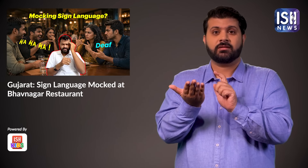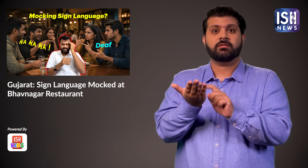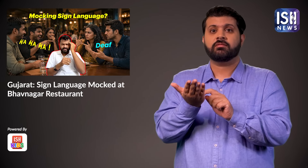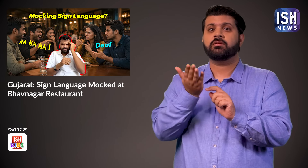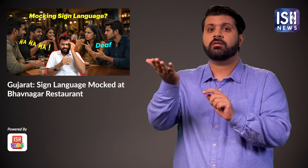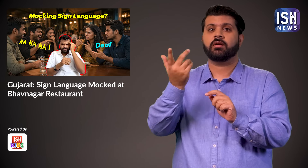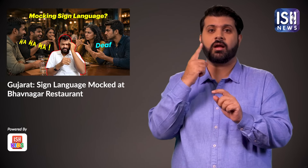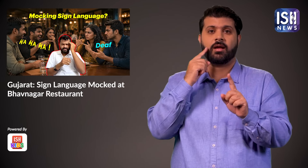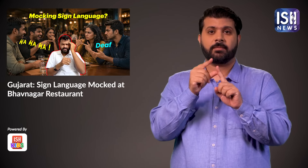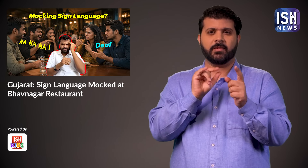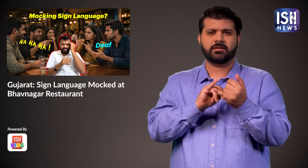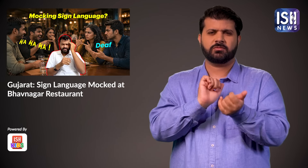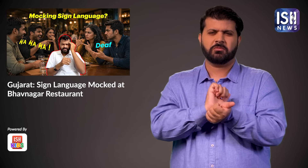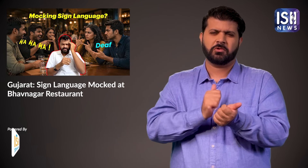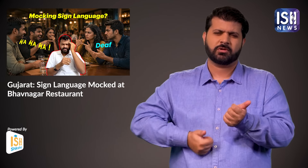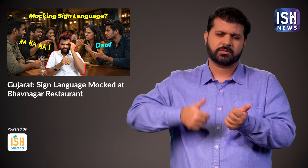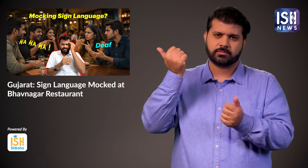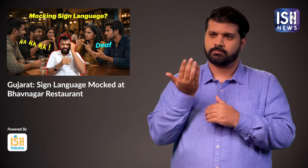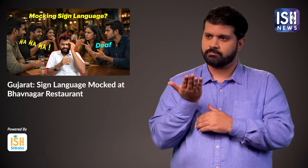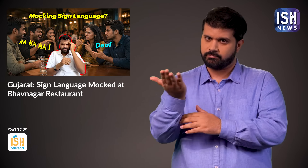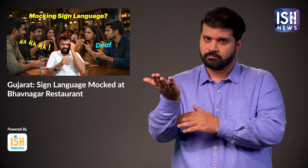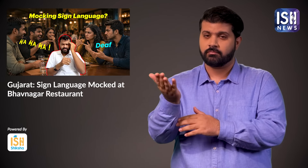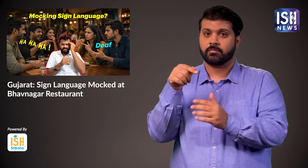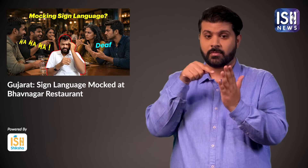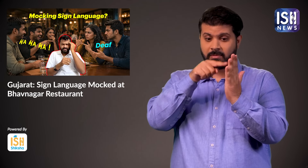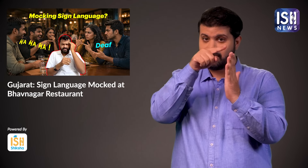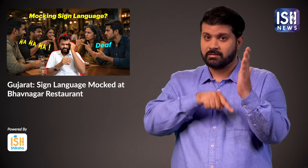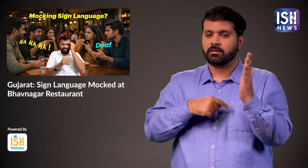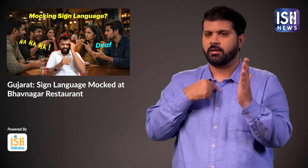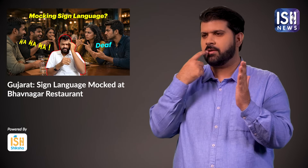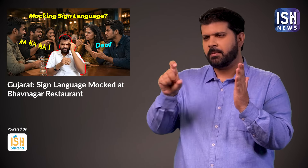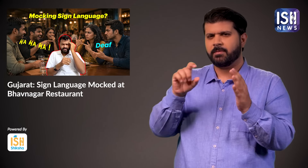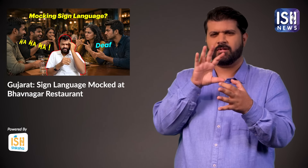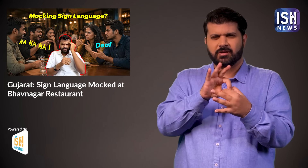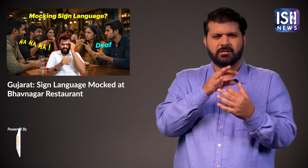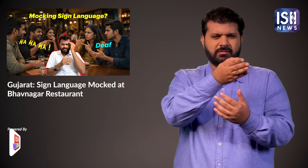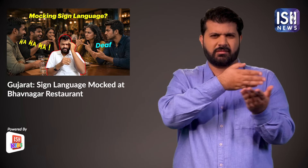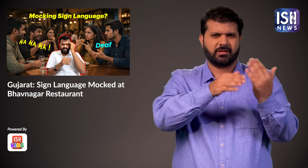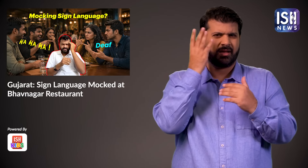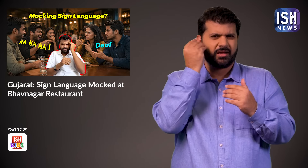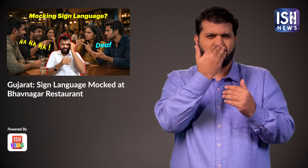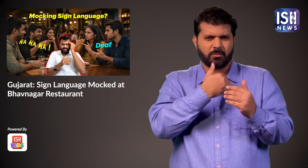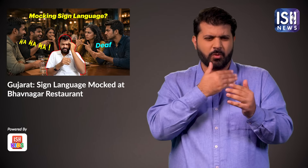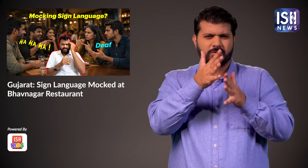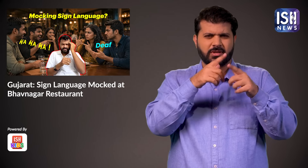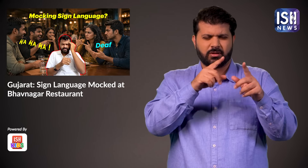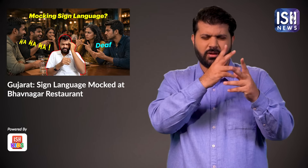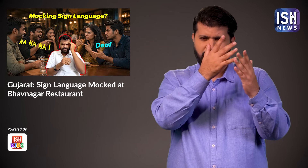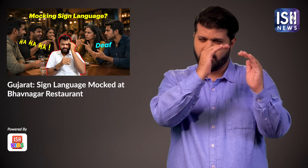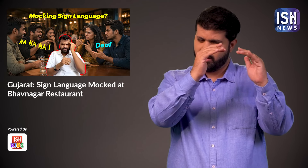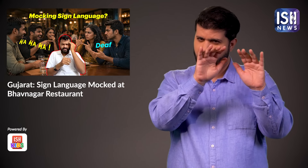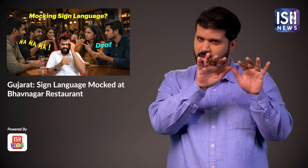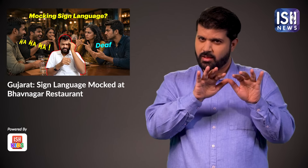Manan submitted it to an IPS officer, detailing the incident of hearing group mocking their sign language.